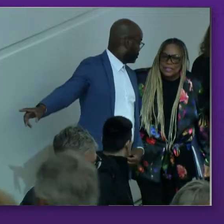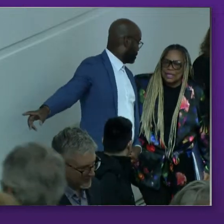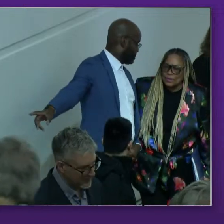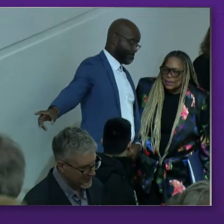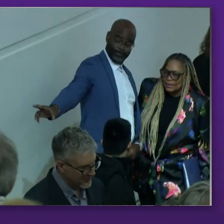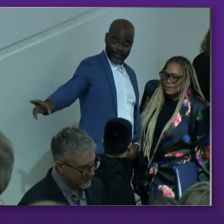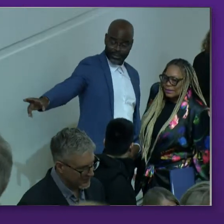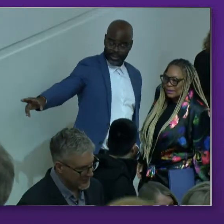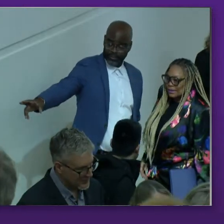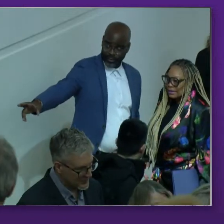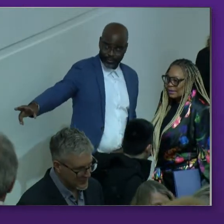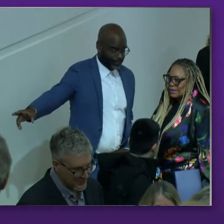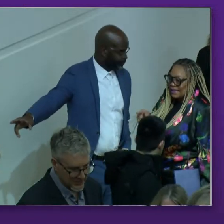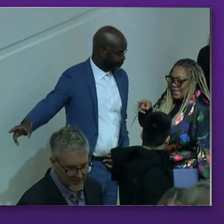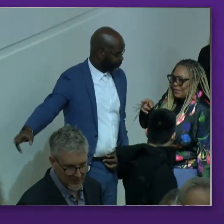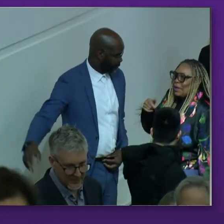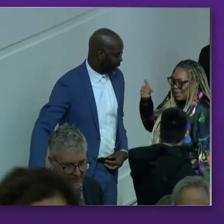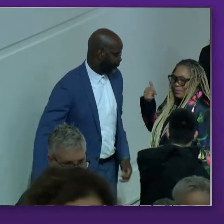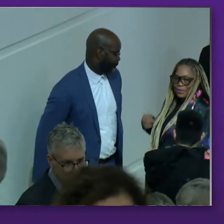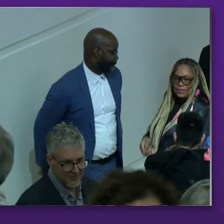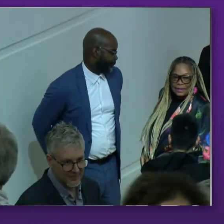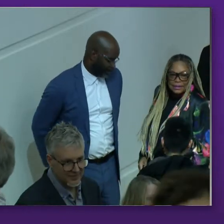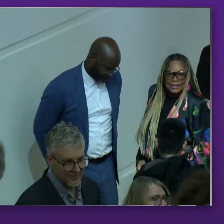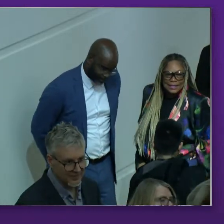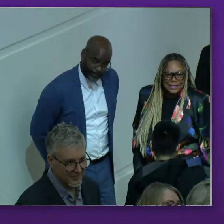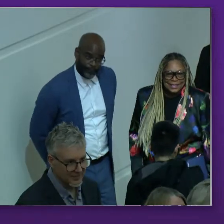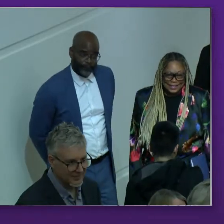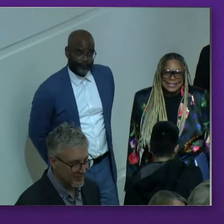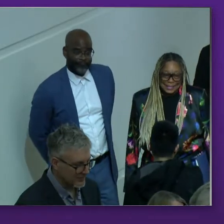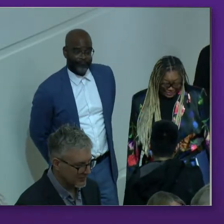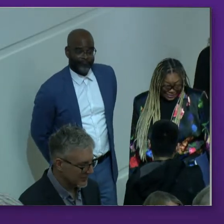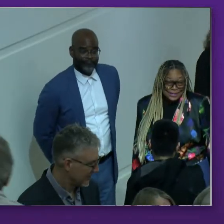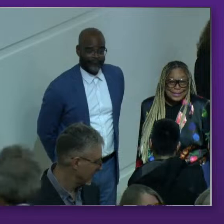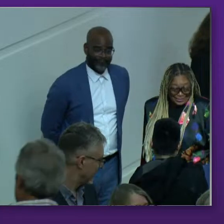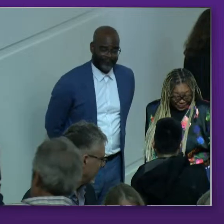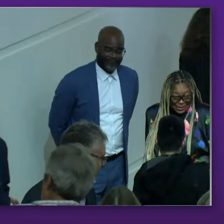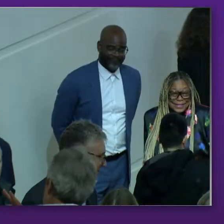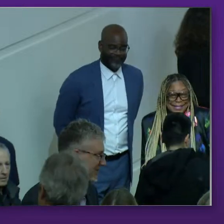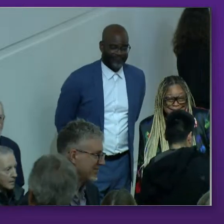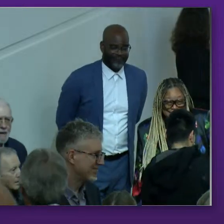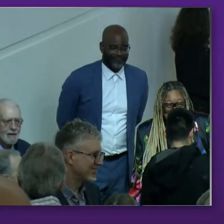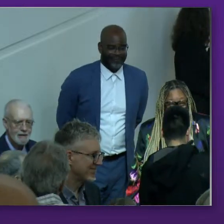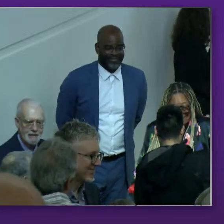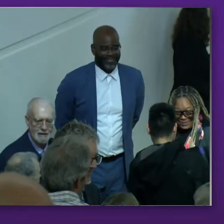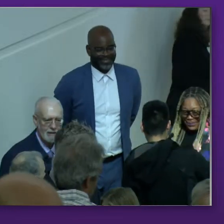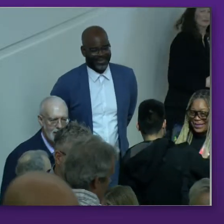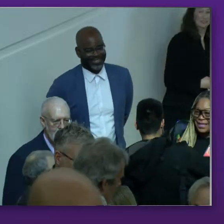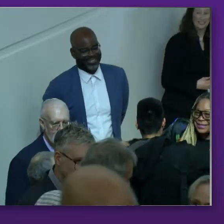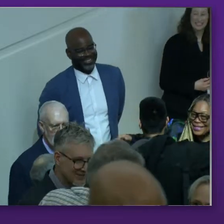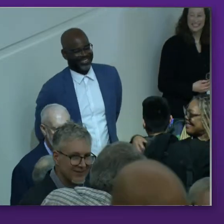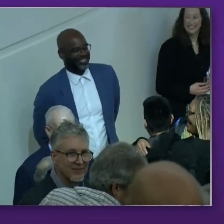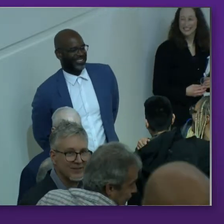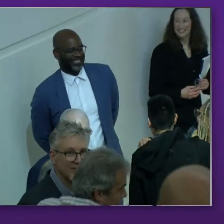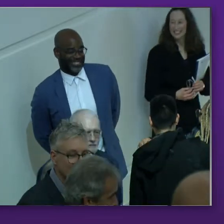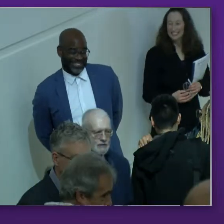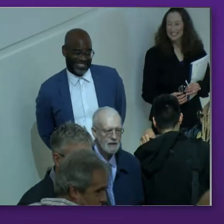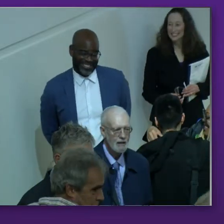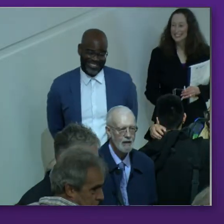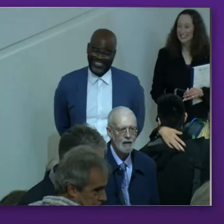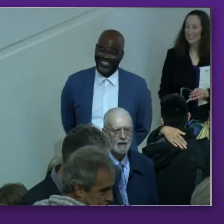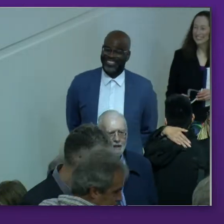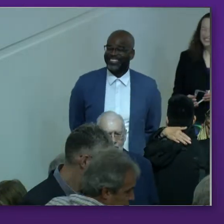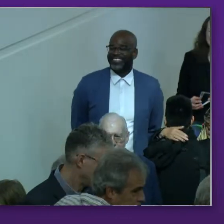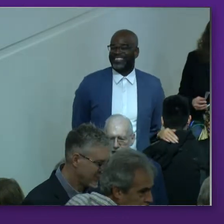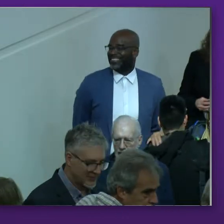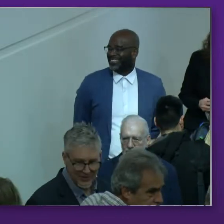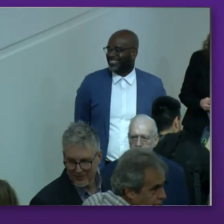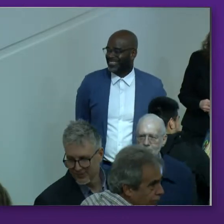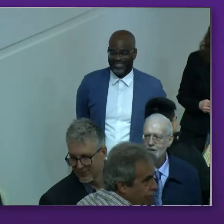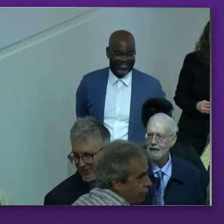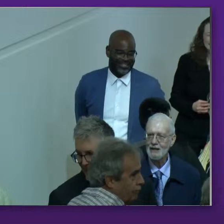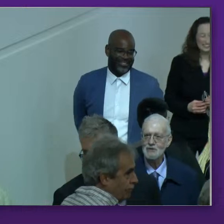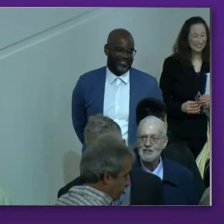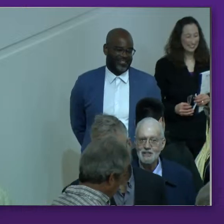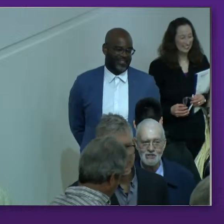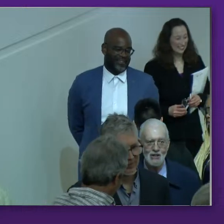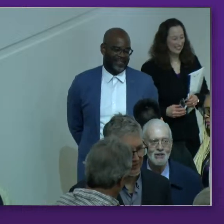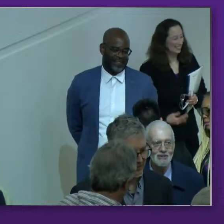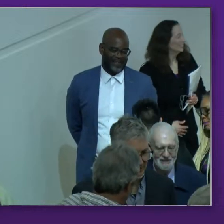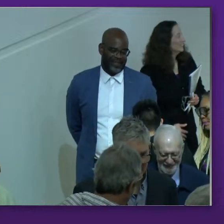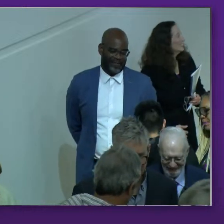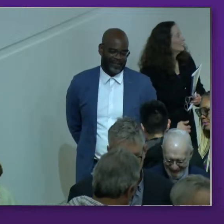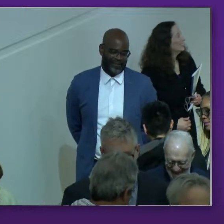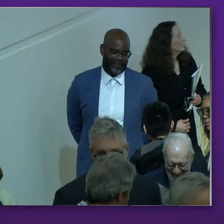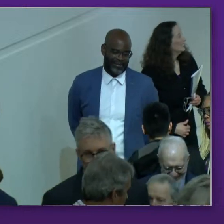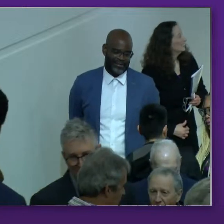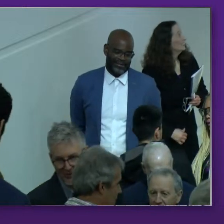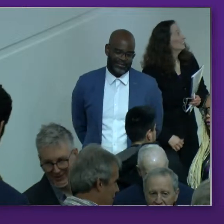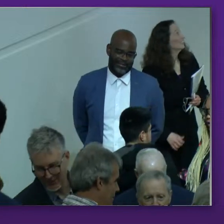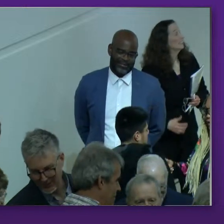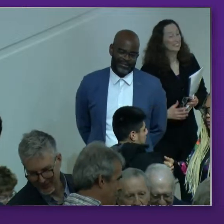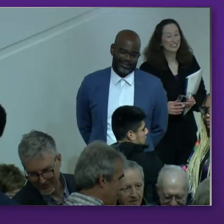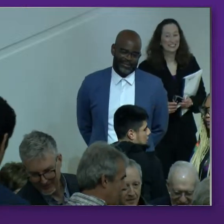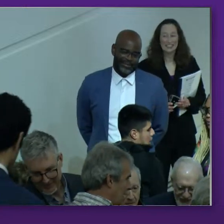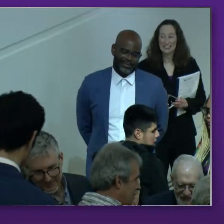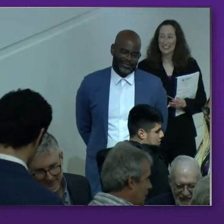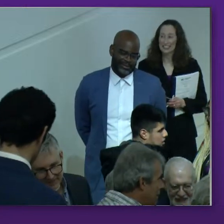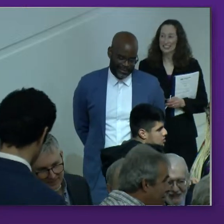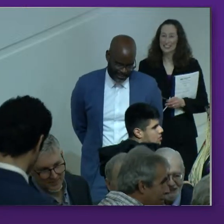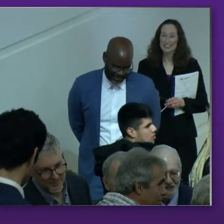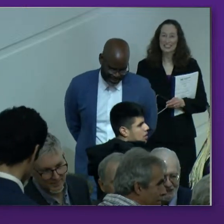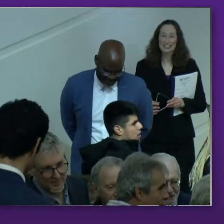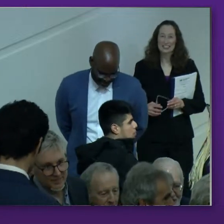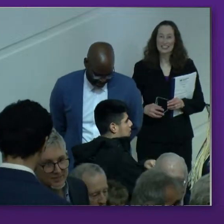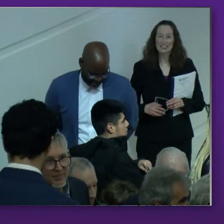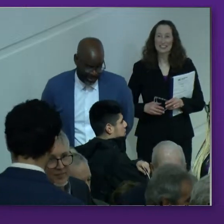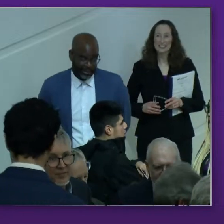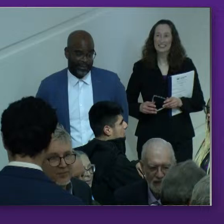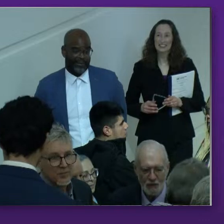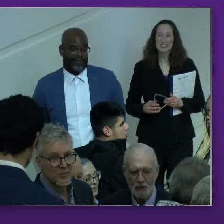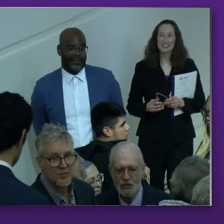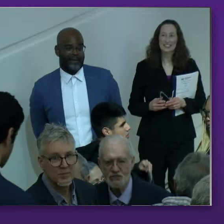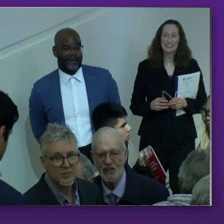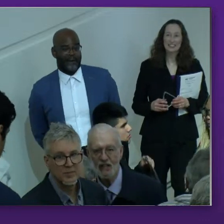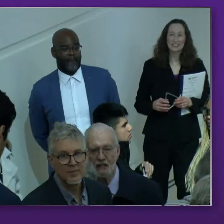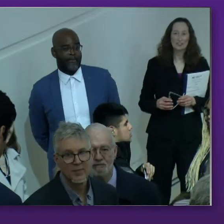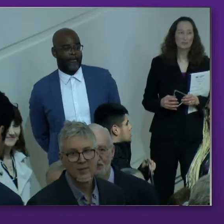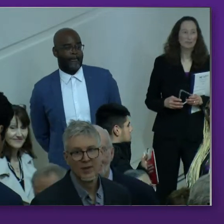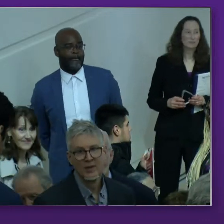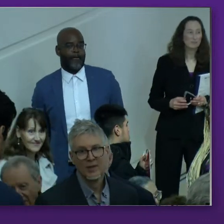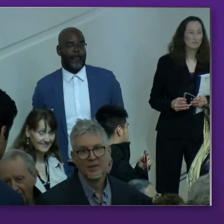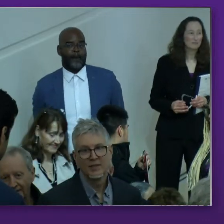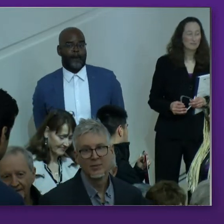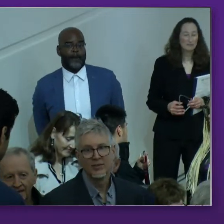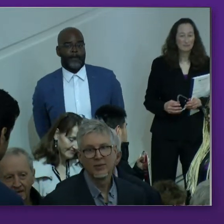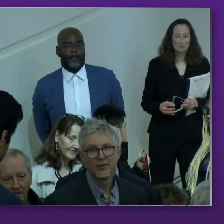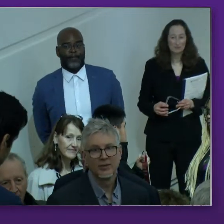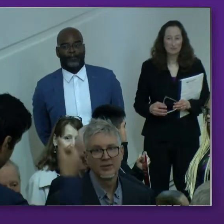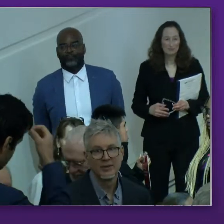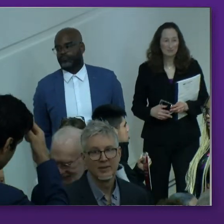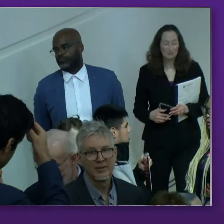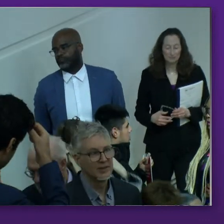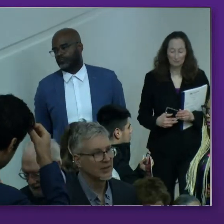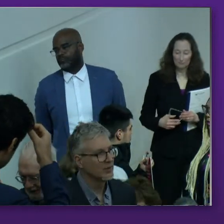ARE NOT ALWAYS COMFORTABLE